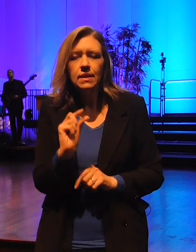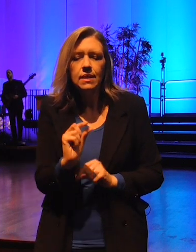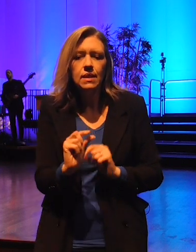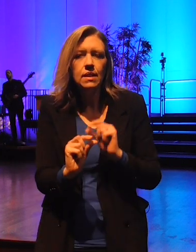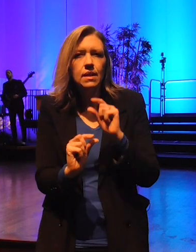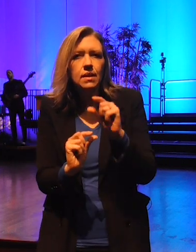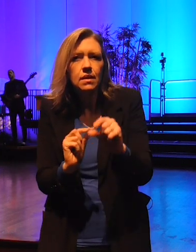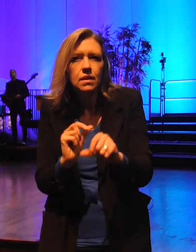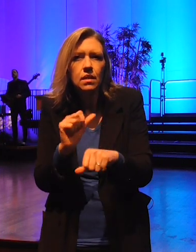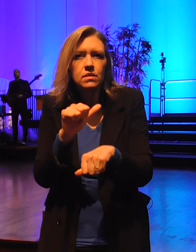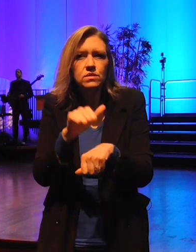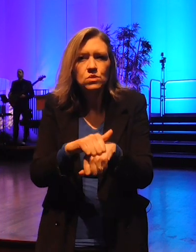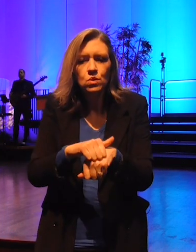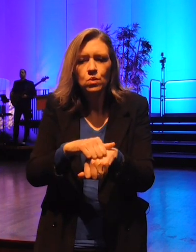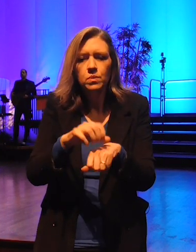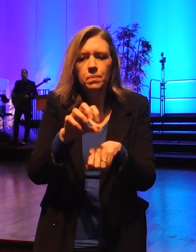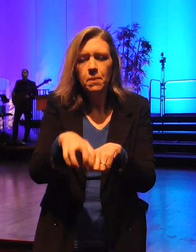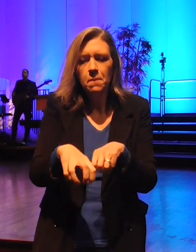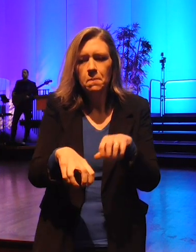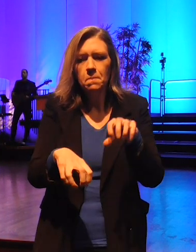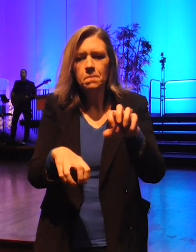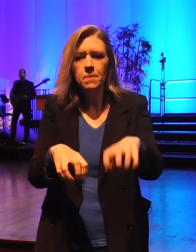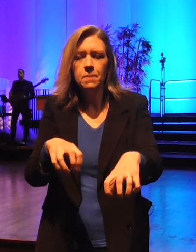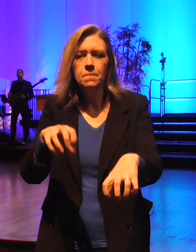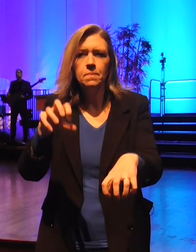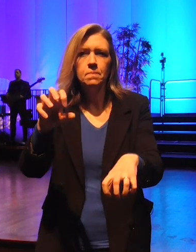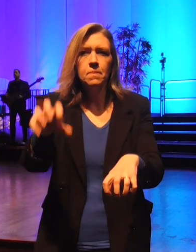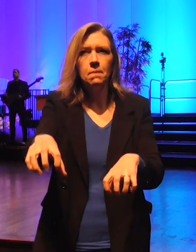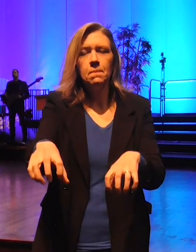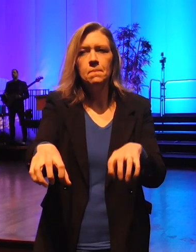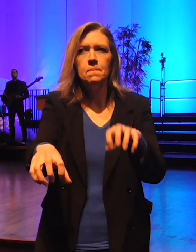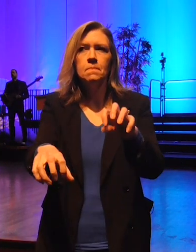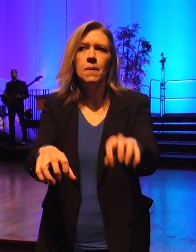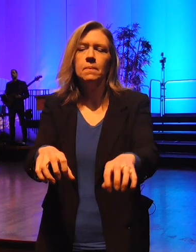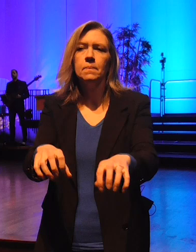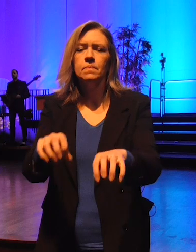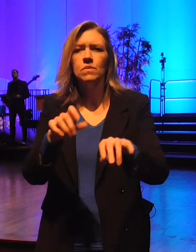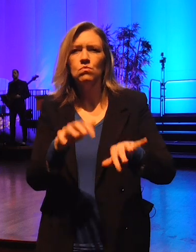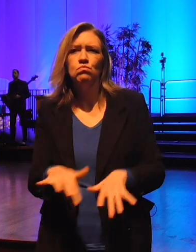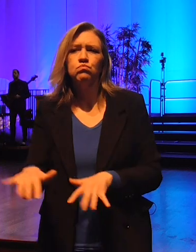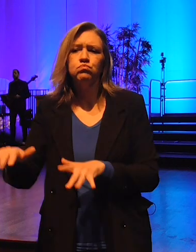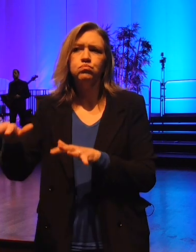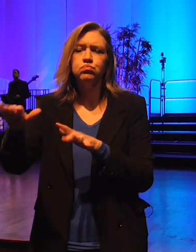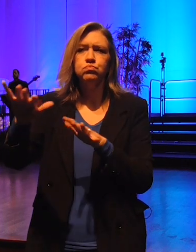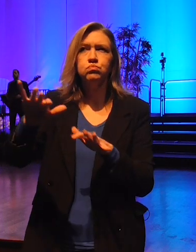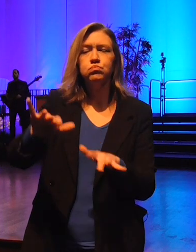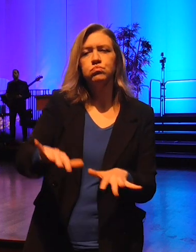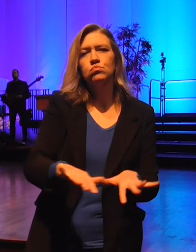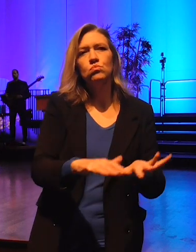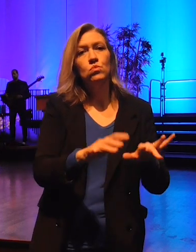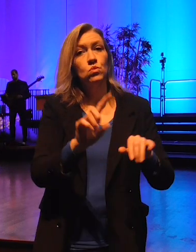smooth only once the